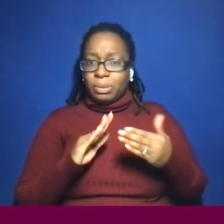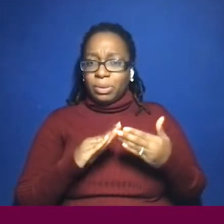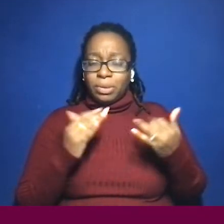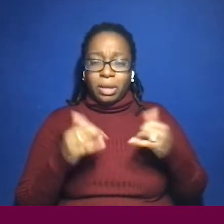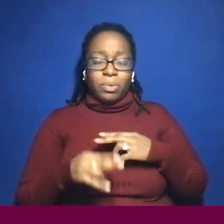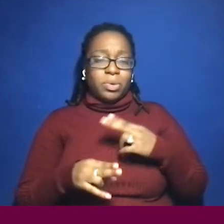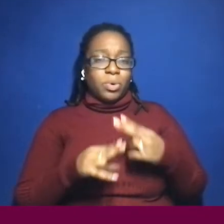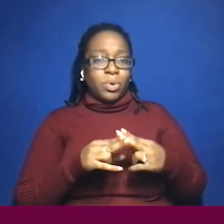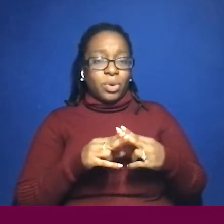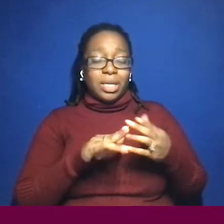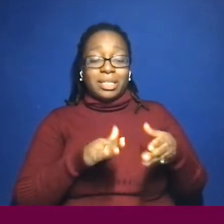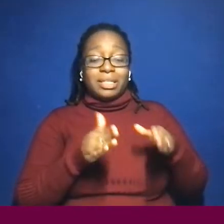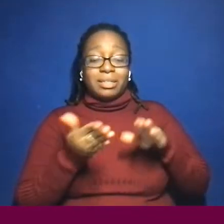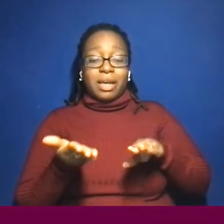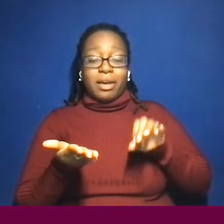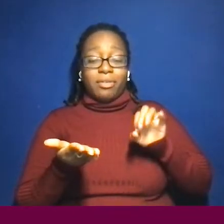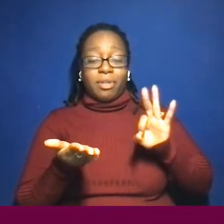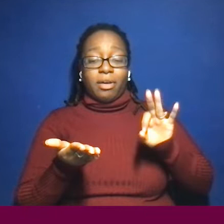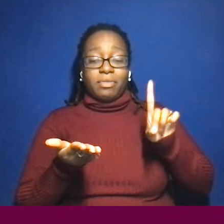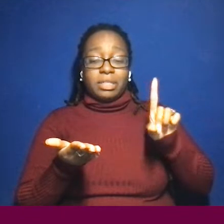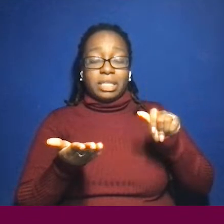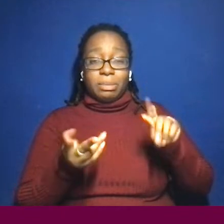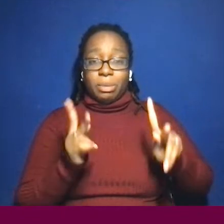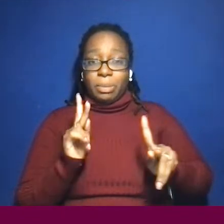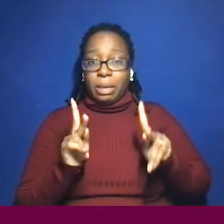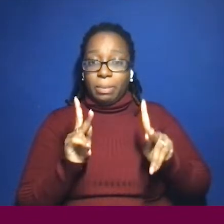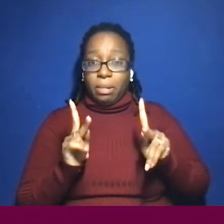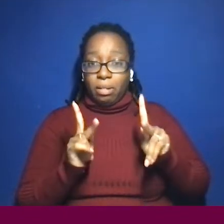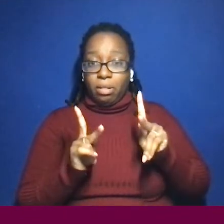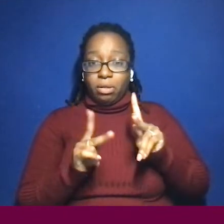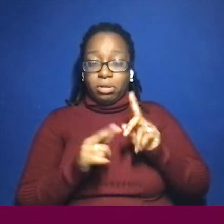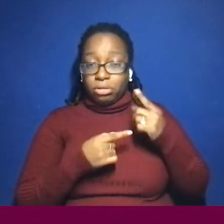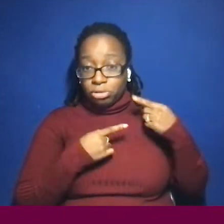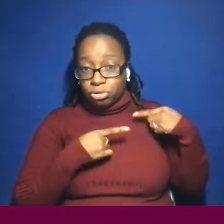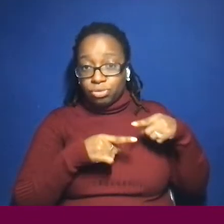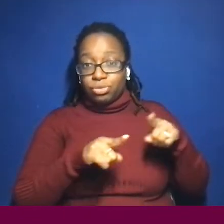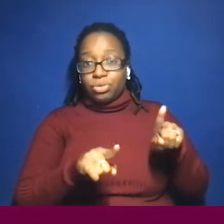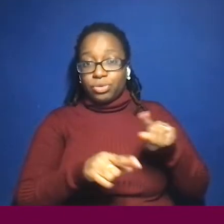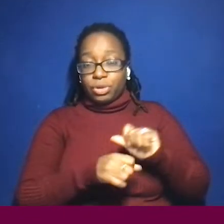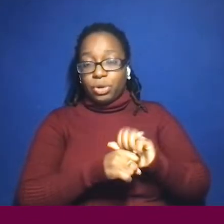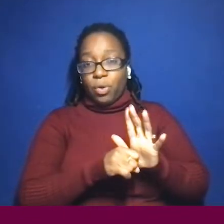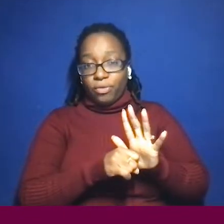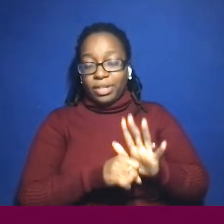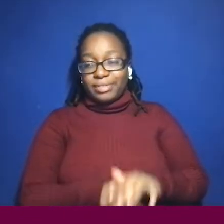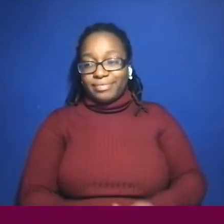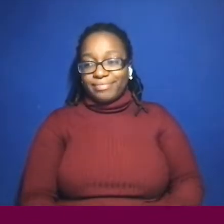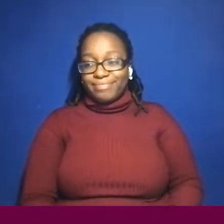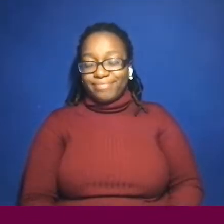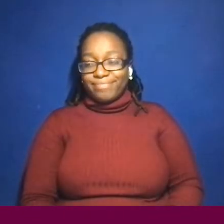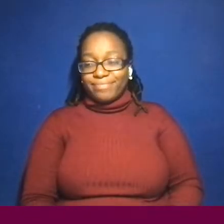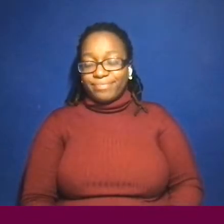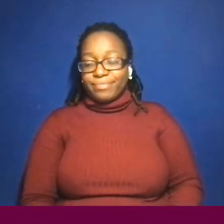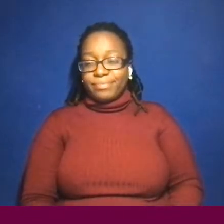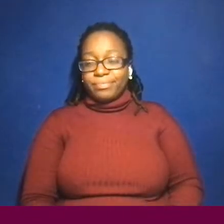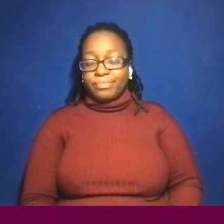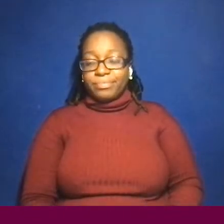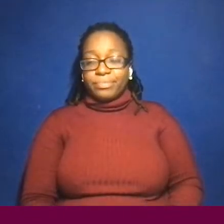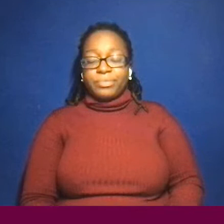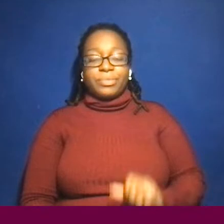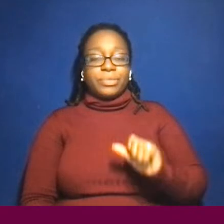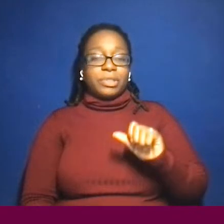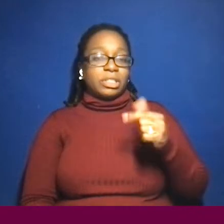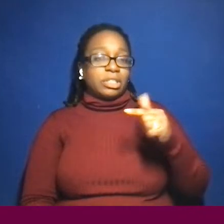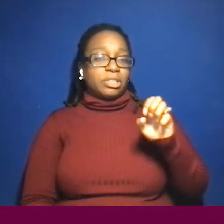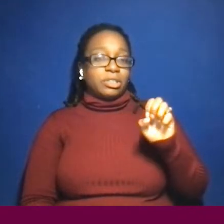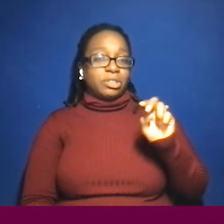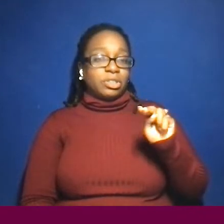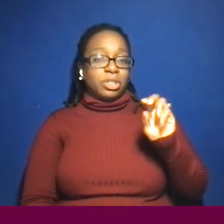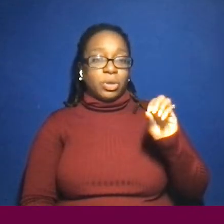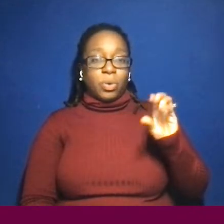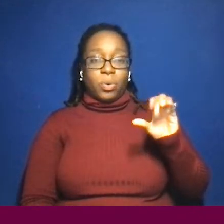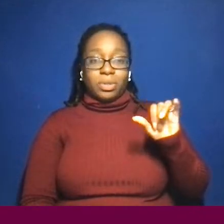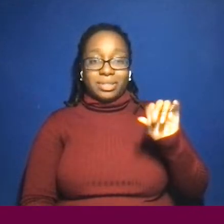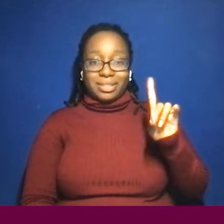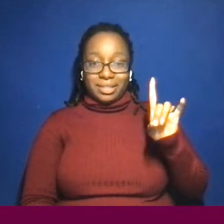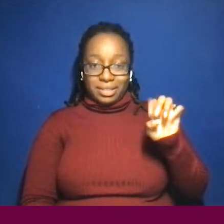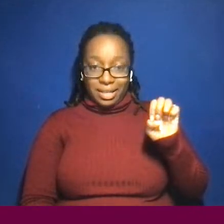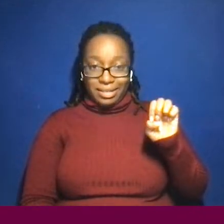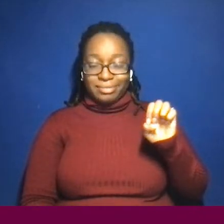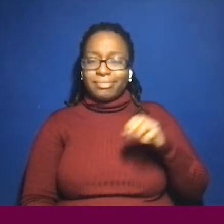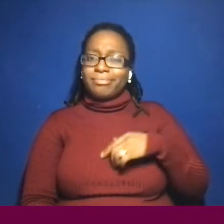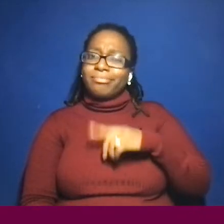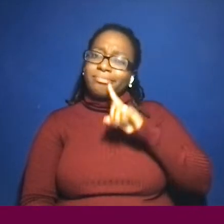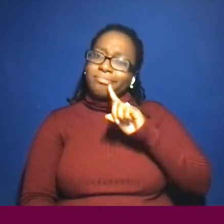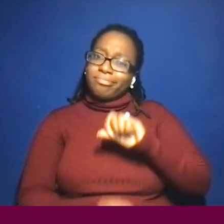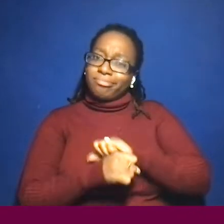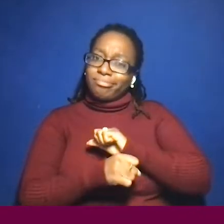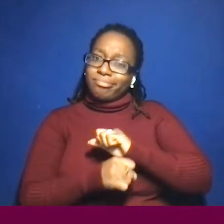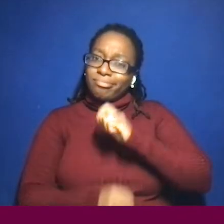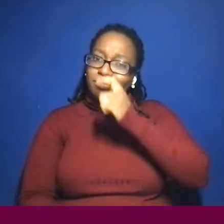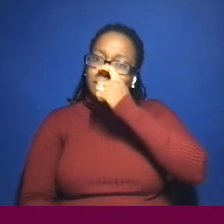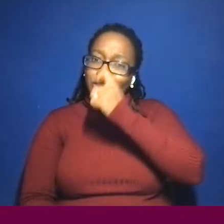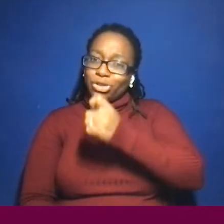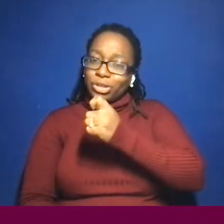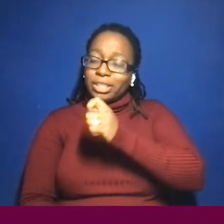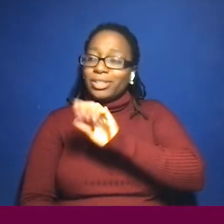the death of disabled people in COVID a genocide. So I'm really interested to hear your reaction to